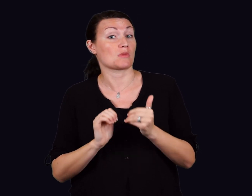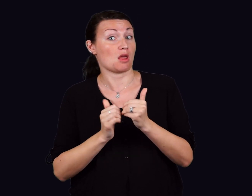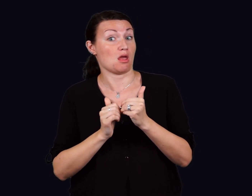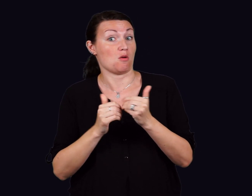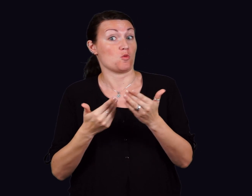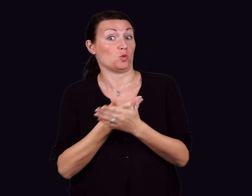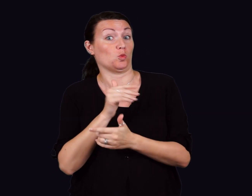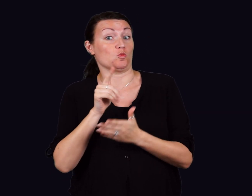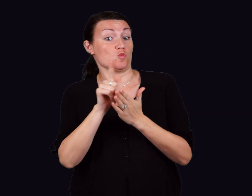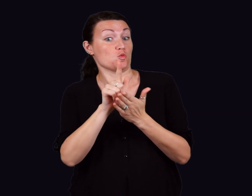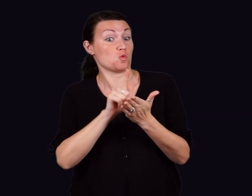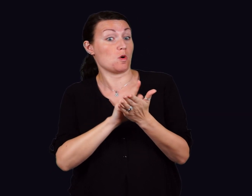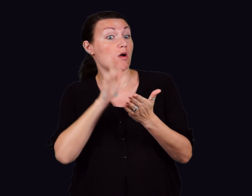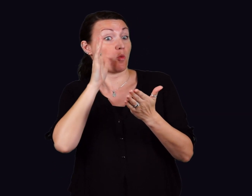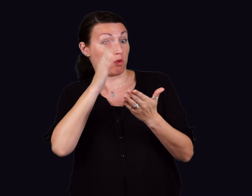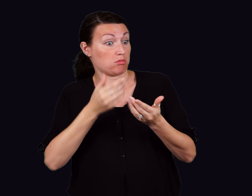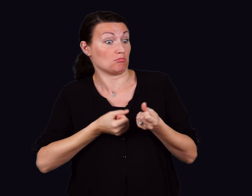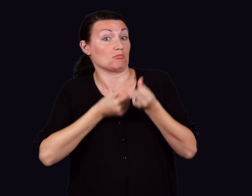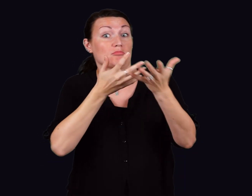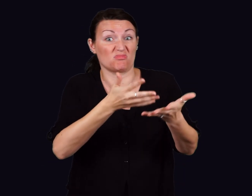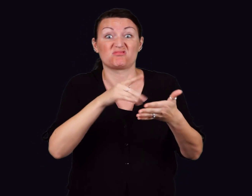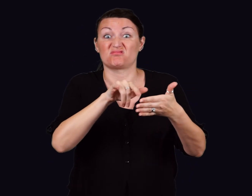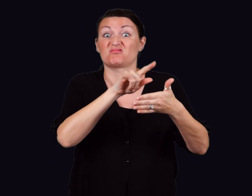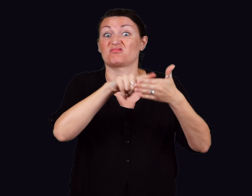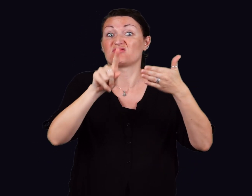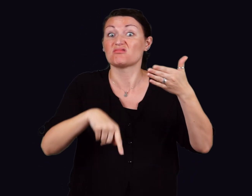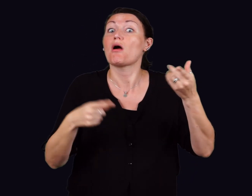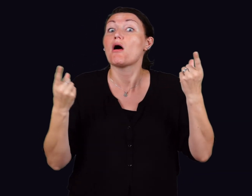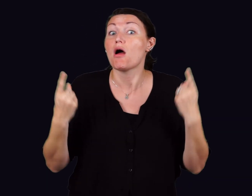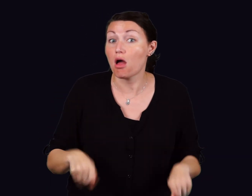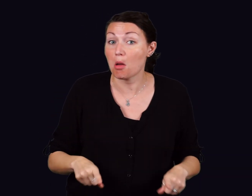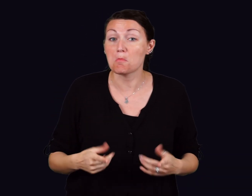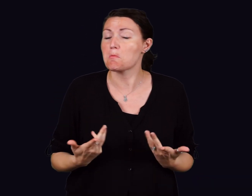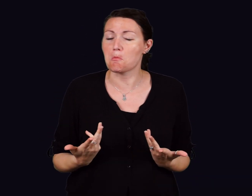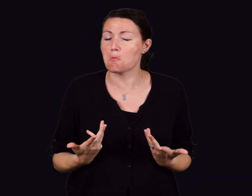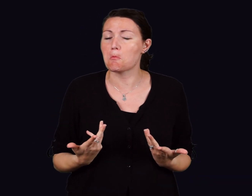How the new law makes this happen: